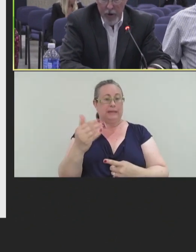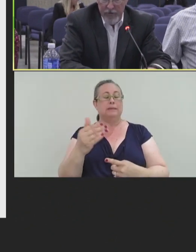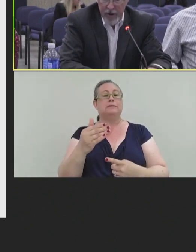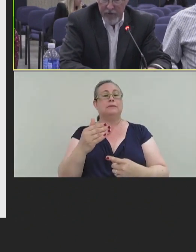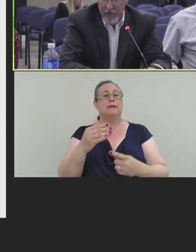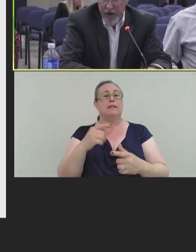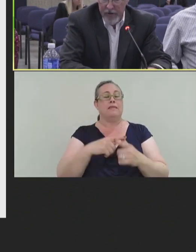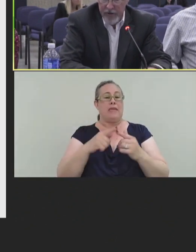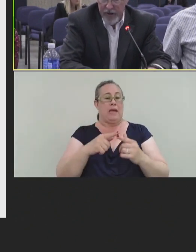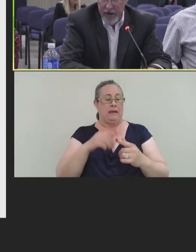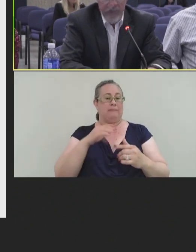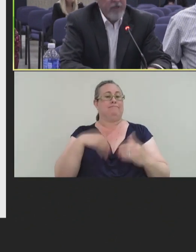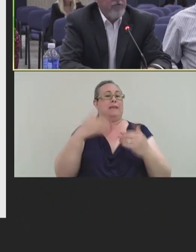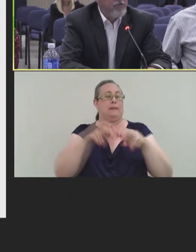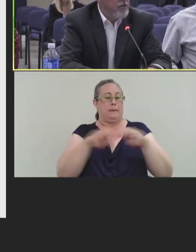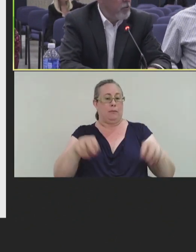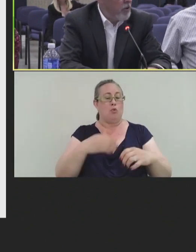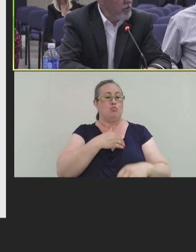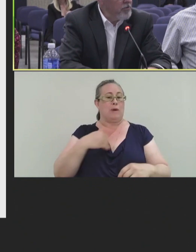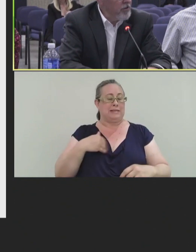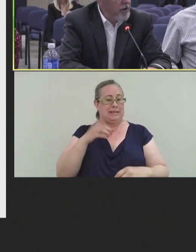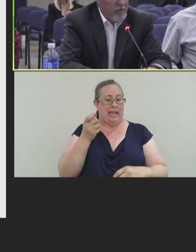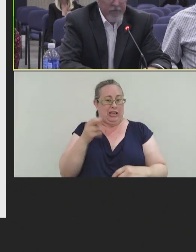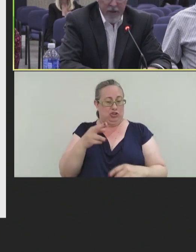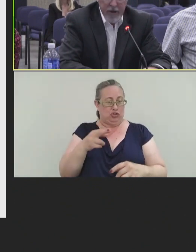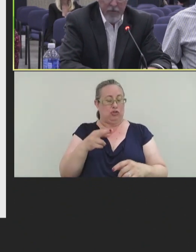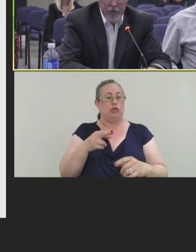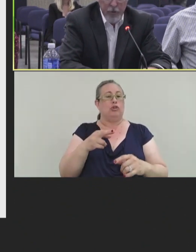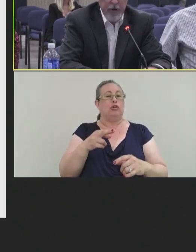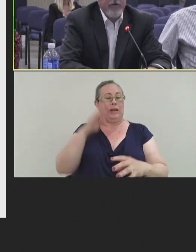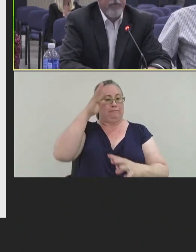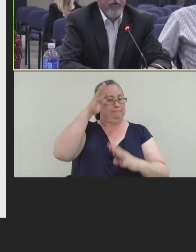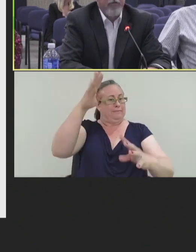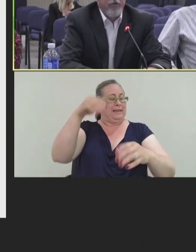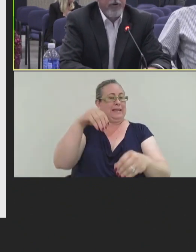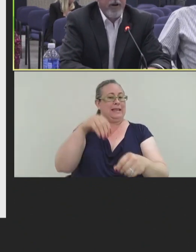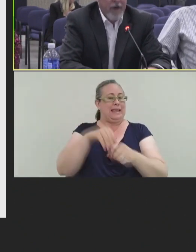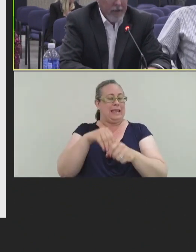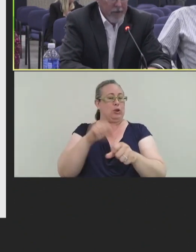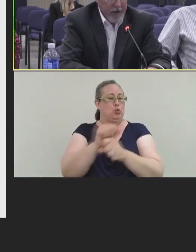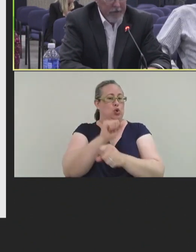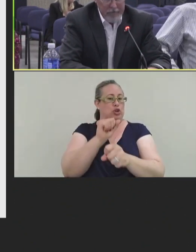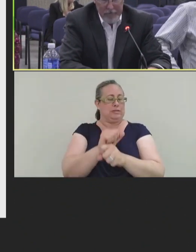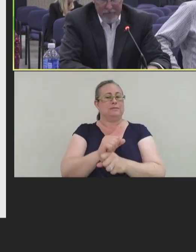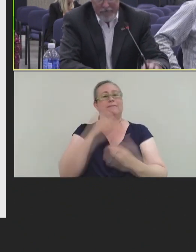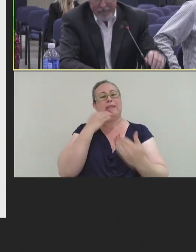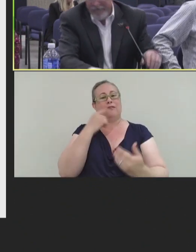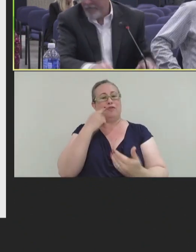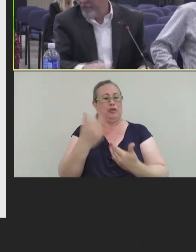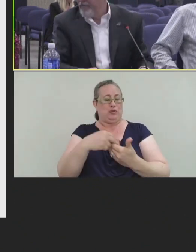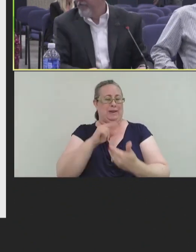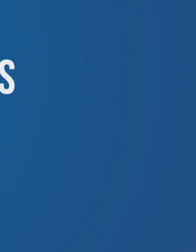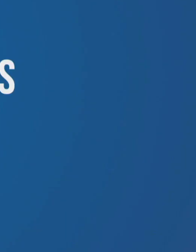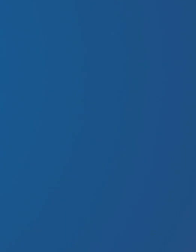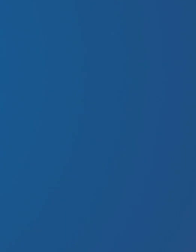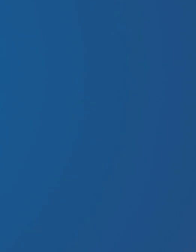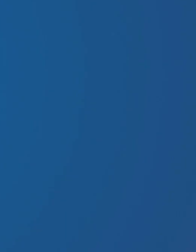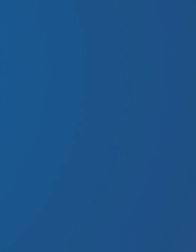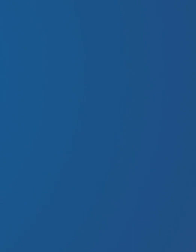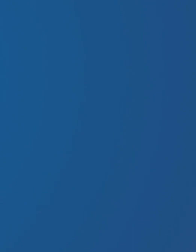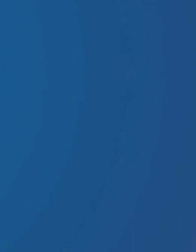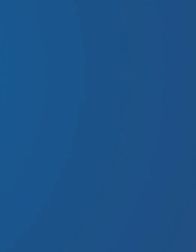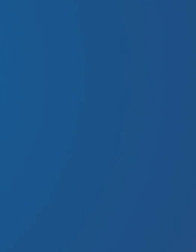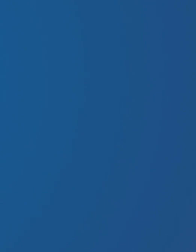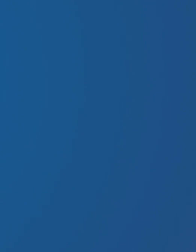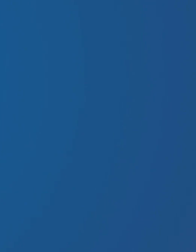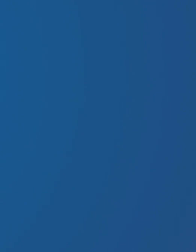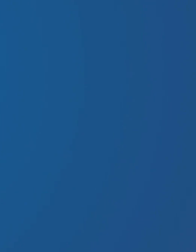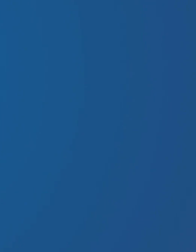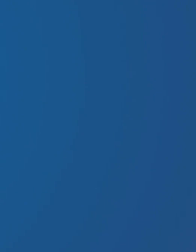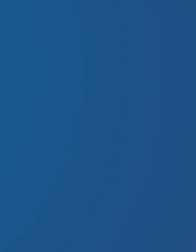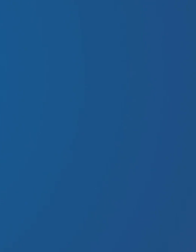Cancer Vaccine Innovations in the Works. Thank you for joining us for our June NVAC meeting.